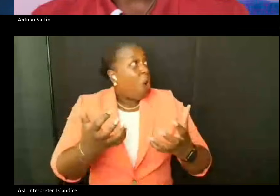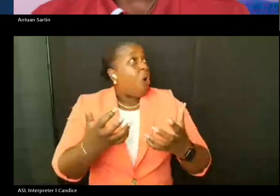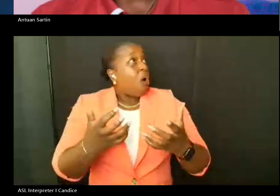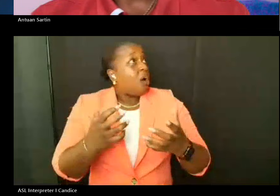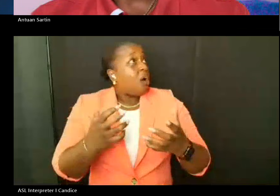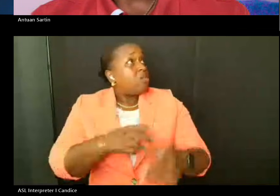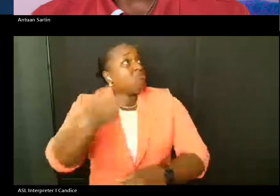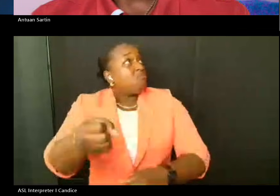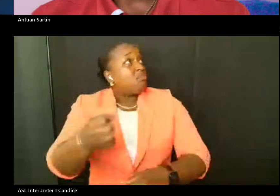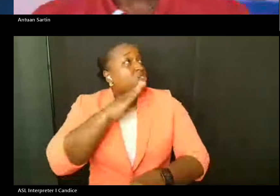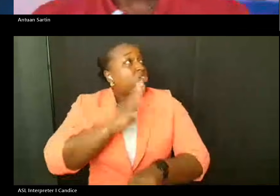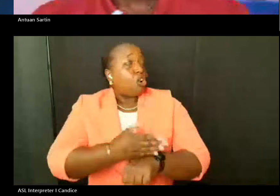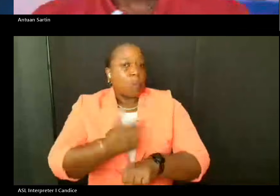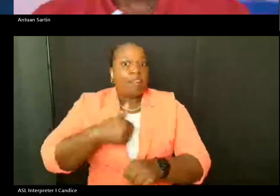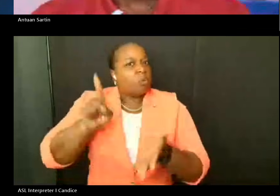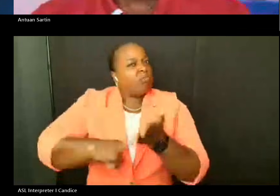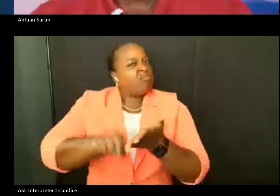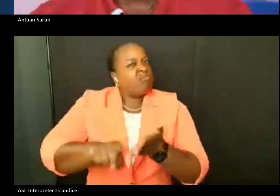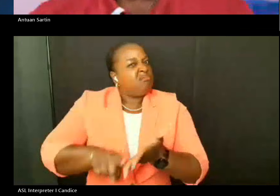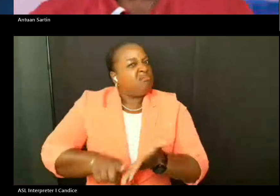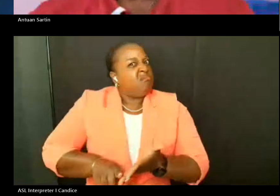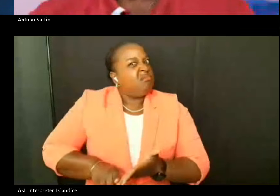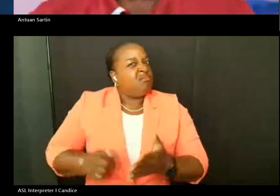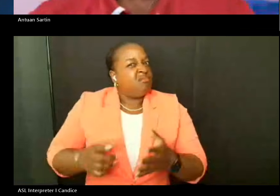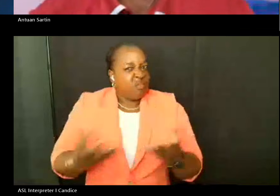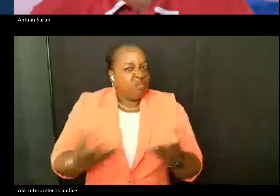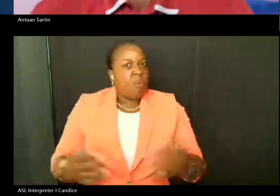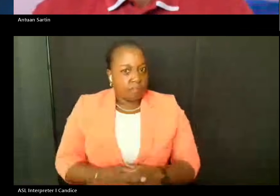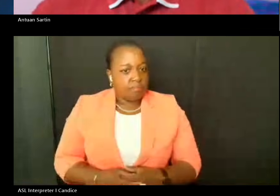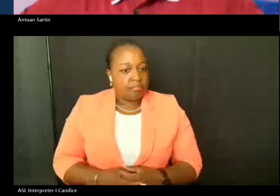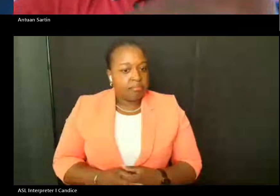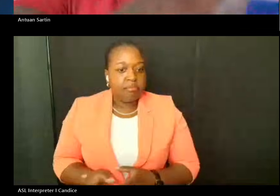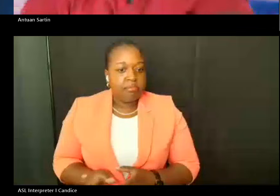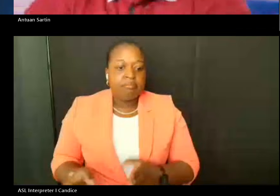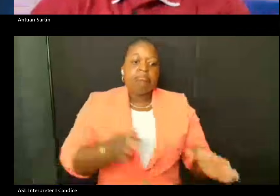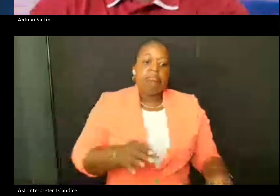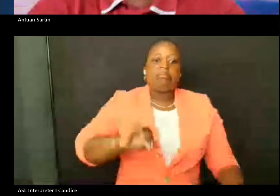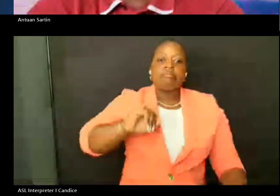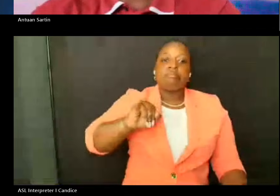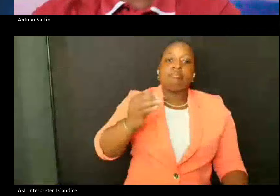about the process you had to go through to get approved for the gene therapy, tons of testing,